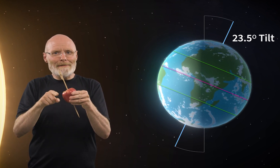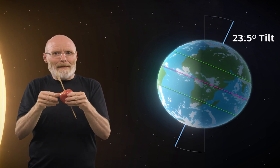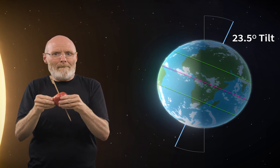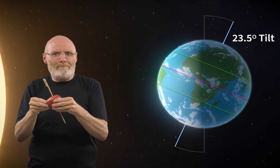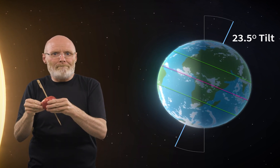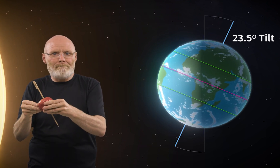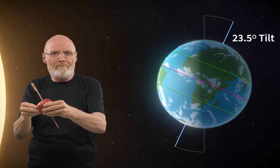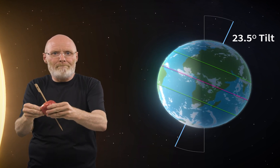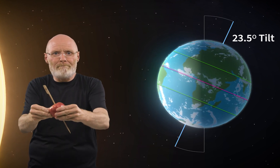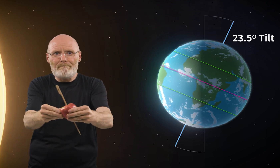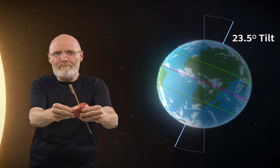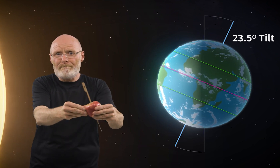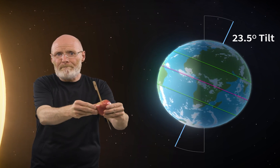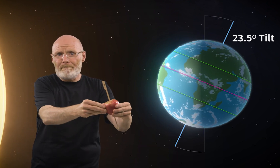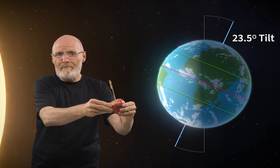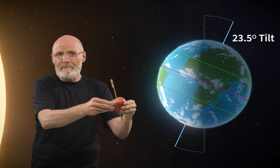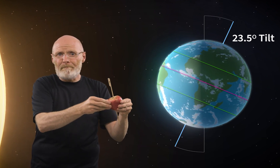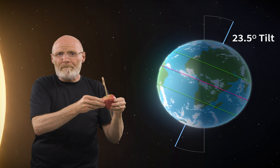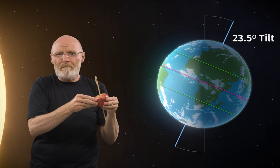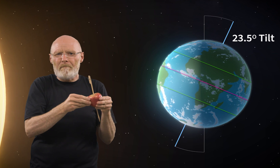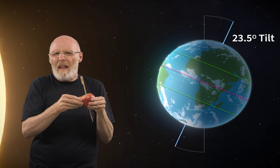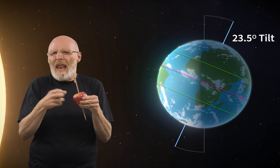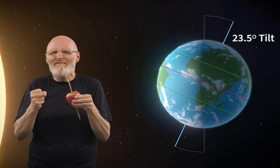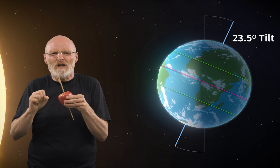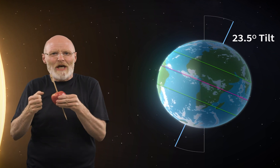and the axis always points in the same direction as it goes around.